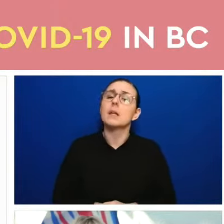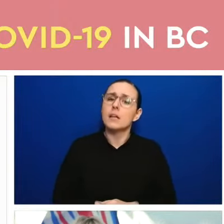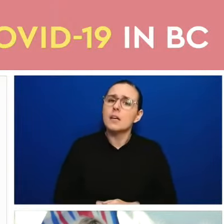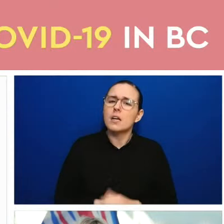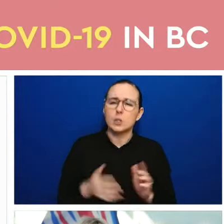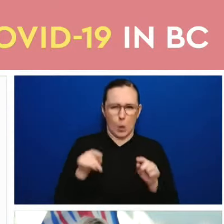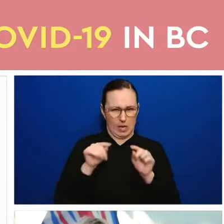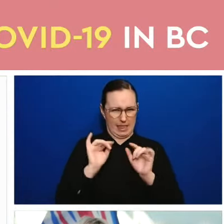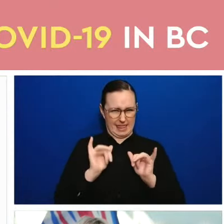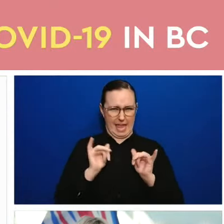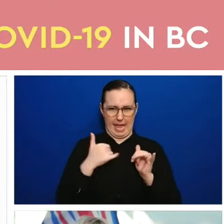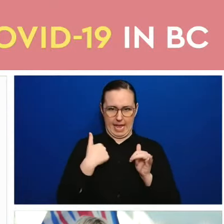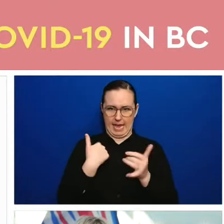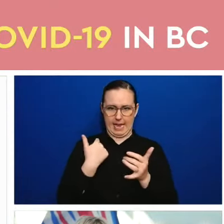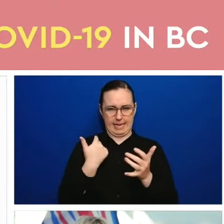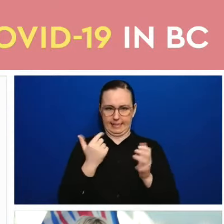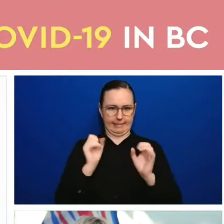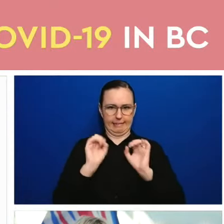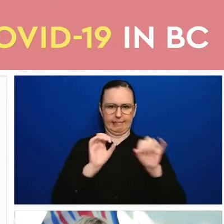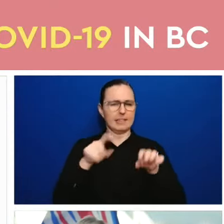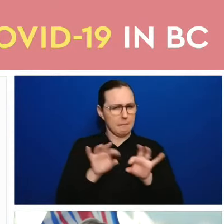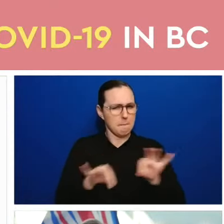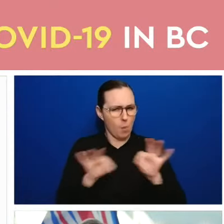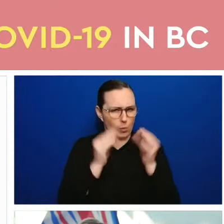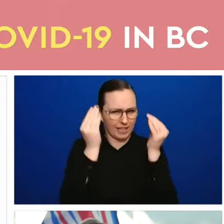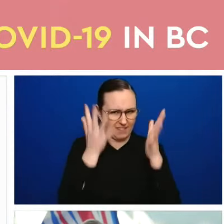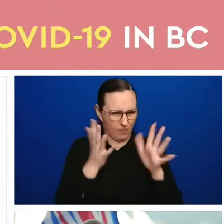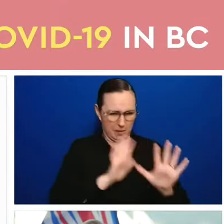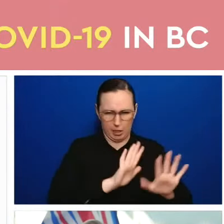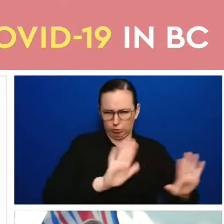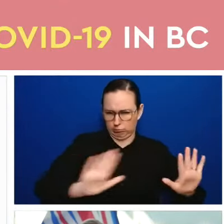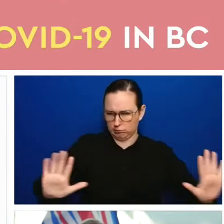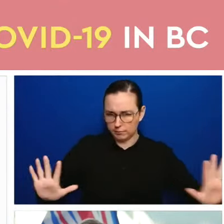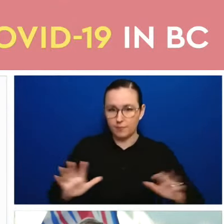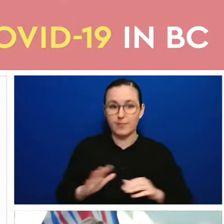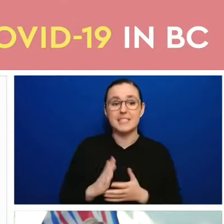So this is important. And for those that we don't yet